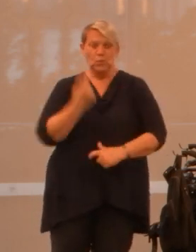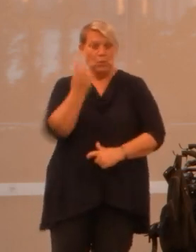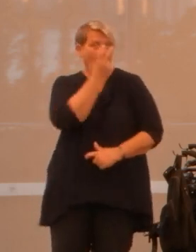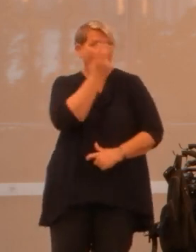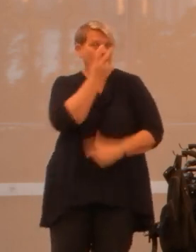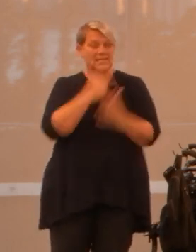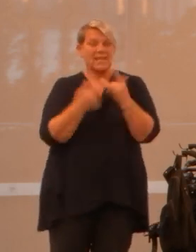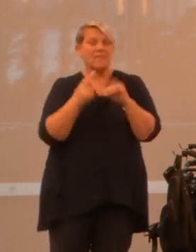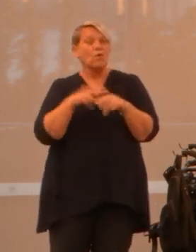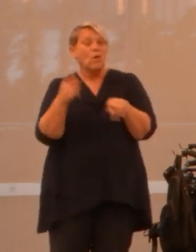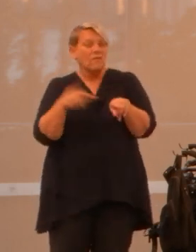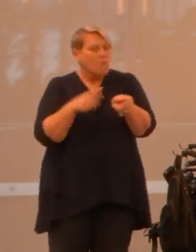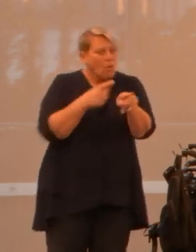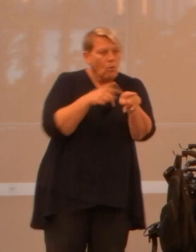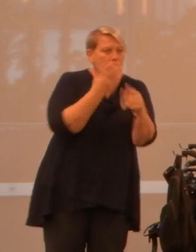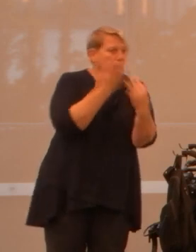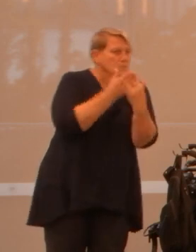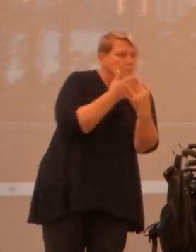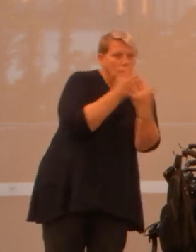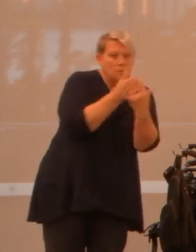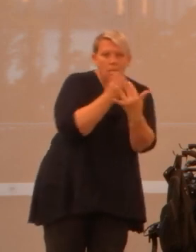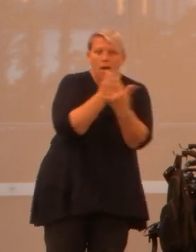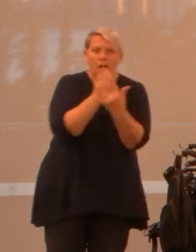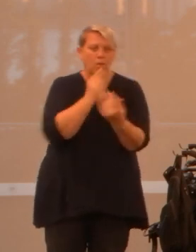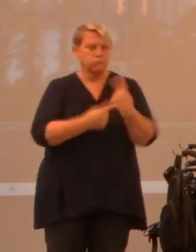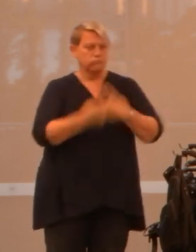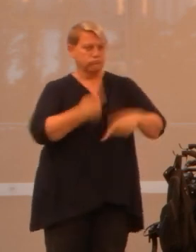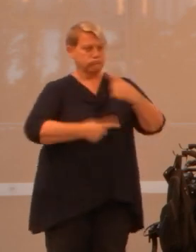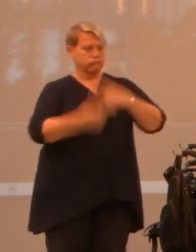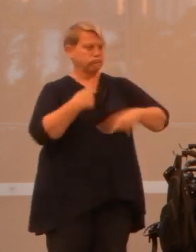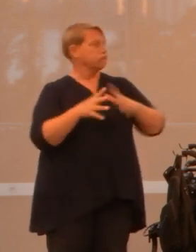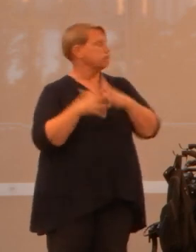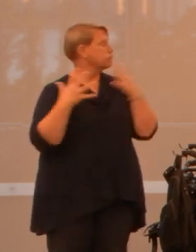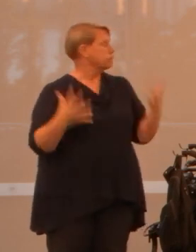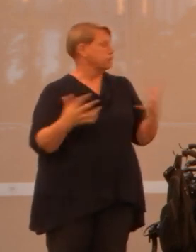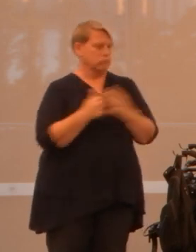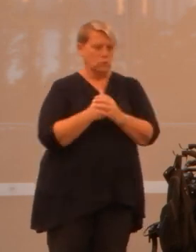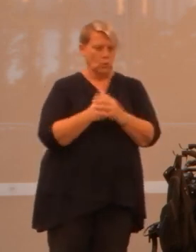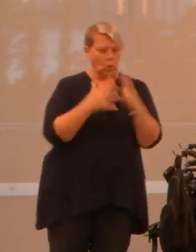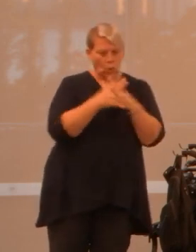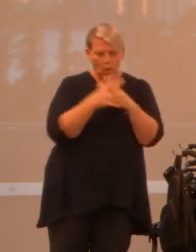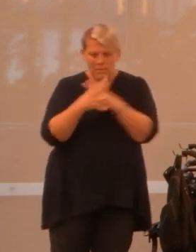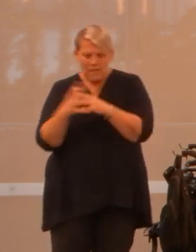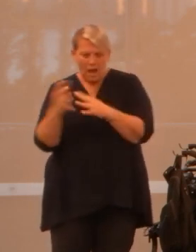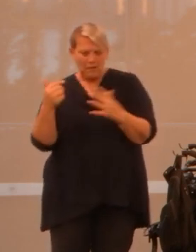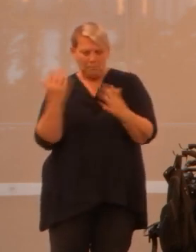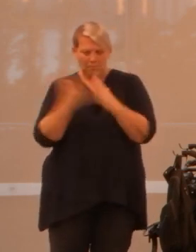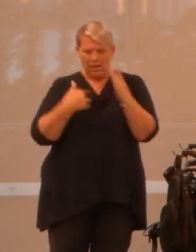the Accessibility Guidelines, I'm able to use the website, I'm able to do my banking, I'm able to do my shopping.